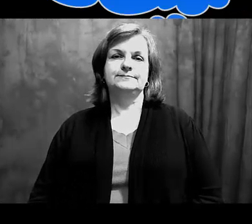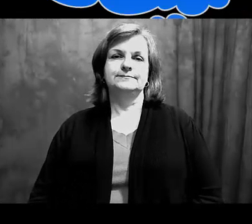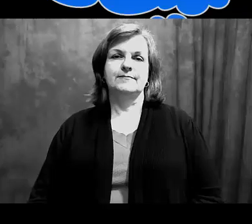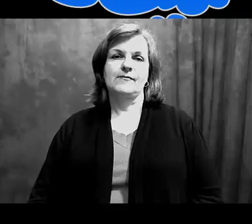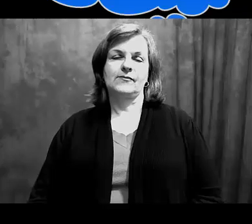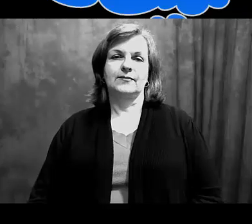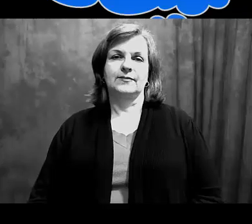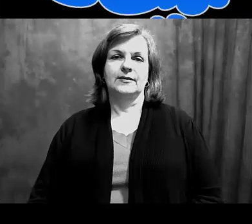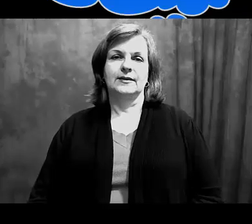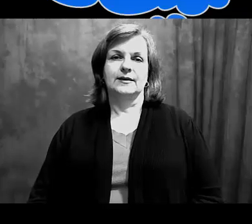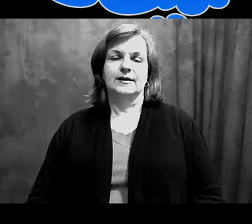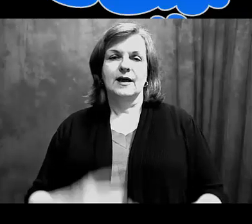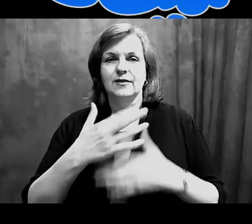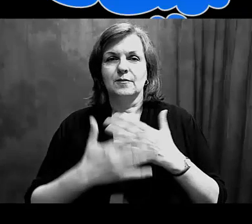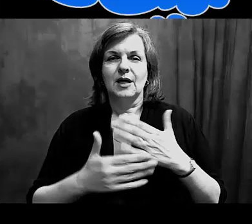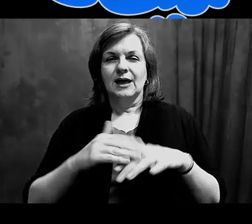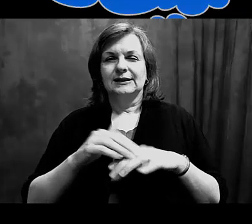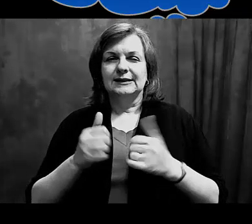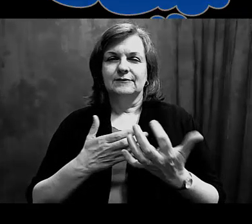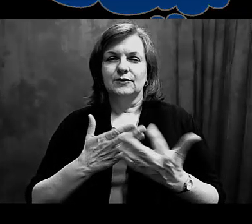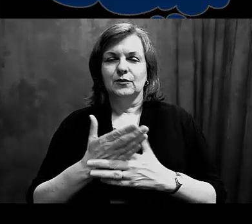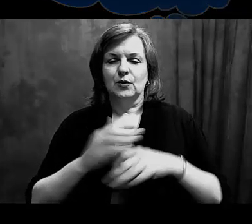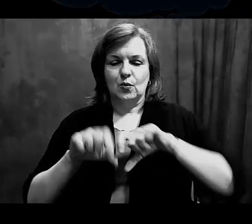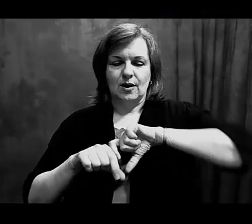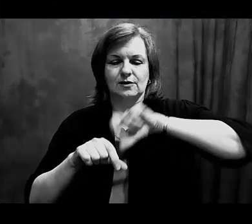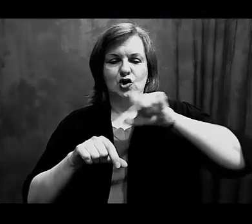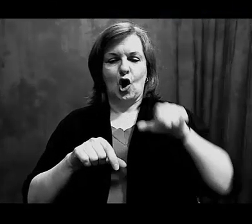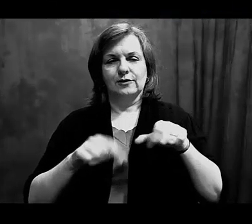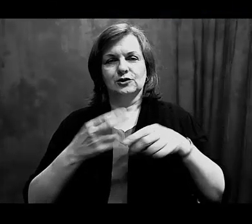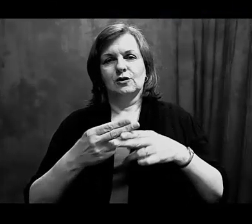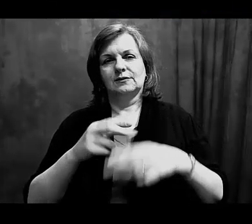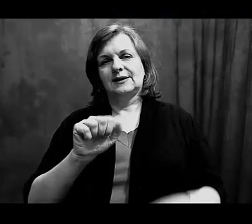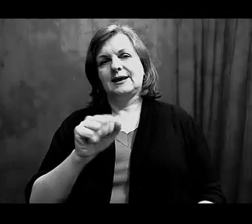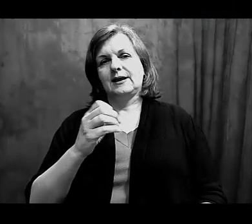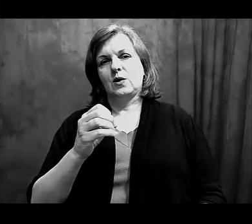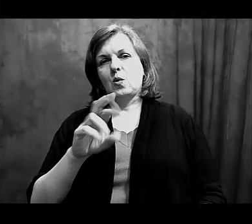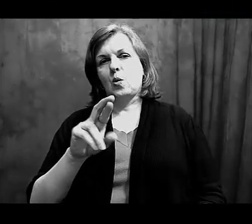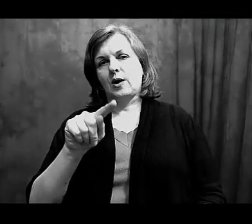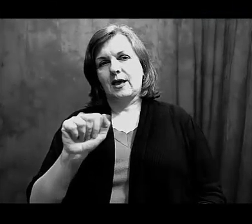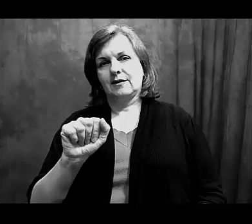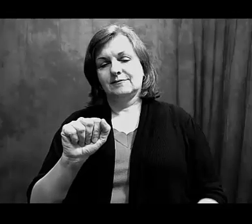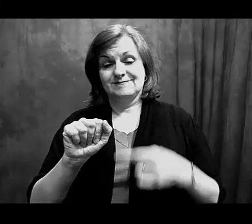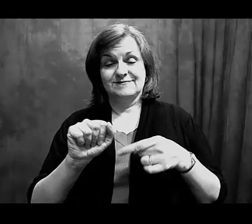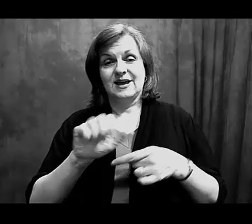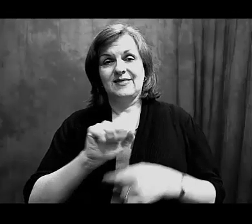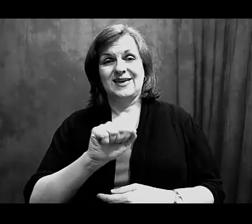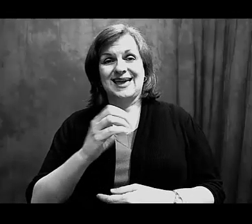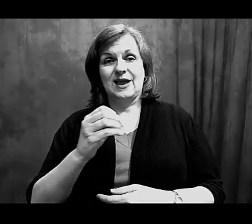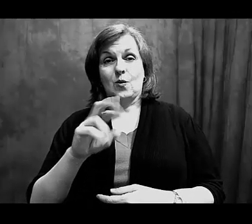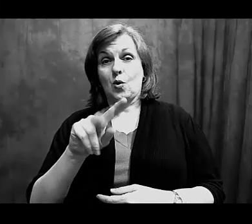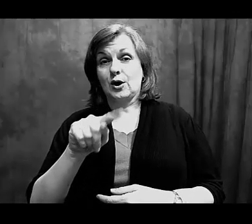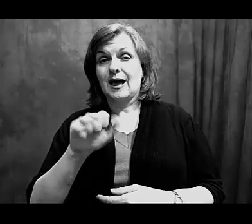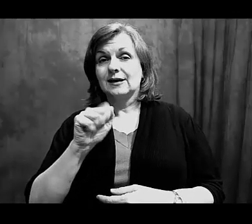so this is lungs to the heart and in particular to the left